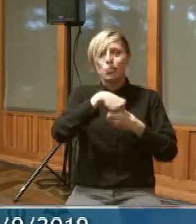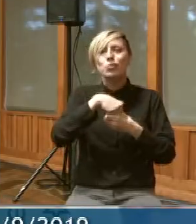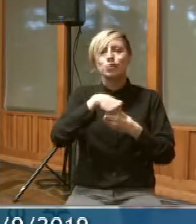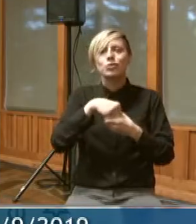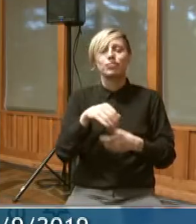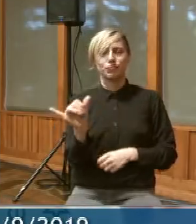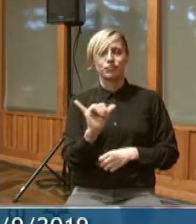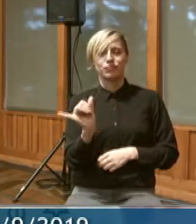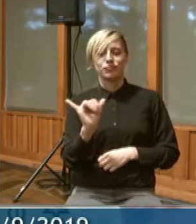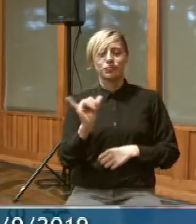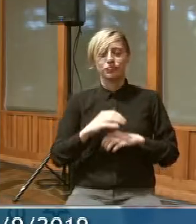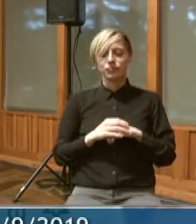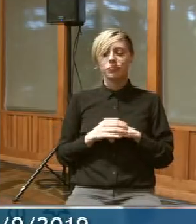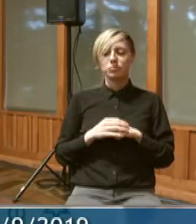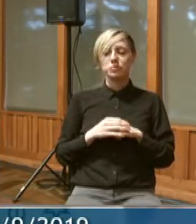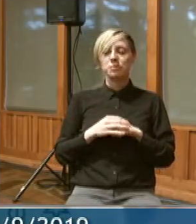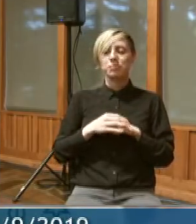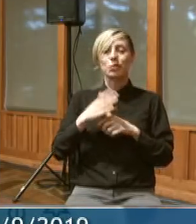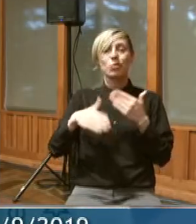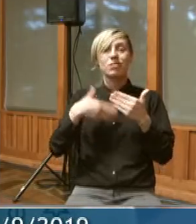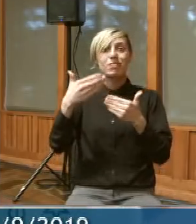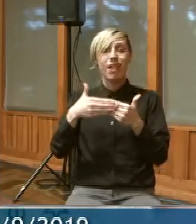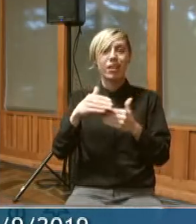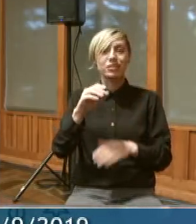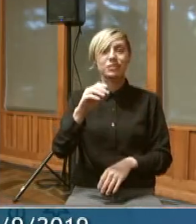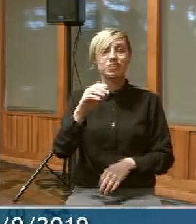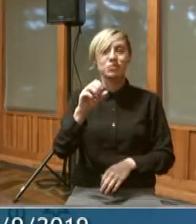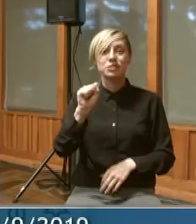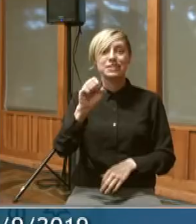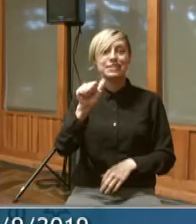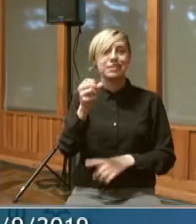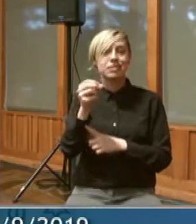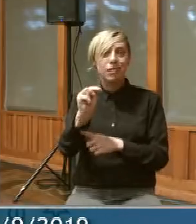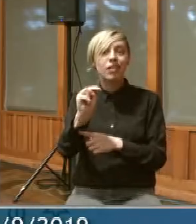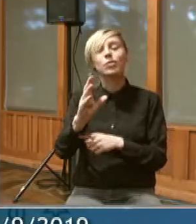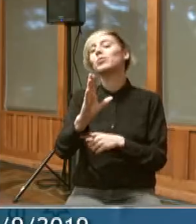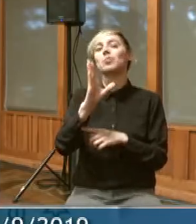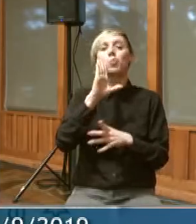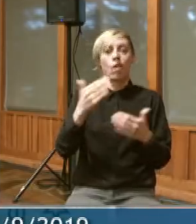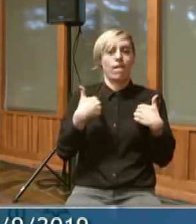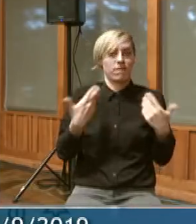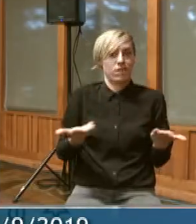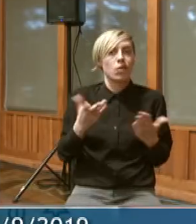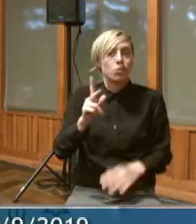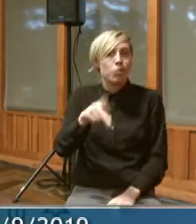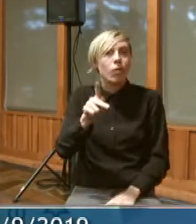THE CONTENT IS DIVERSE AND DRIVES AN EQUITY AND INCLUSION MESSAGE. IT'S COMING BACK FOR SEASON 2